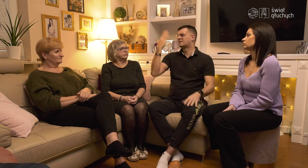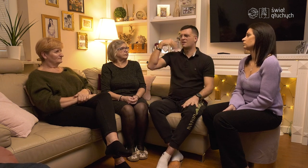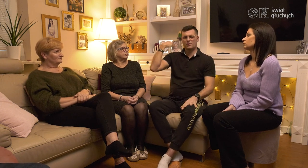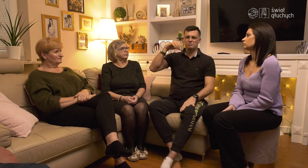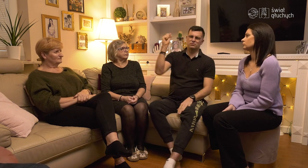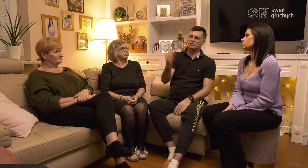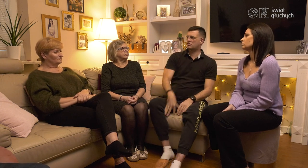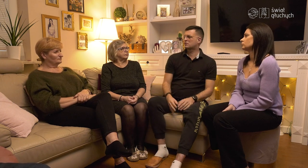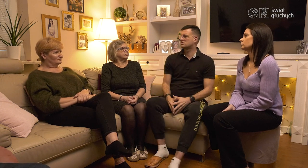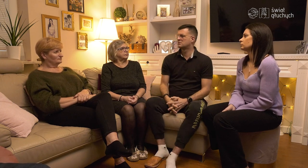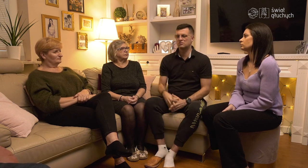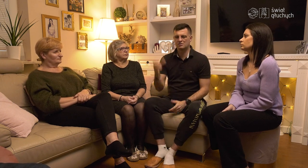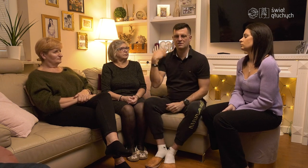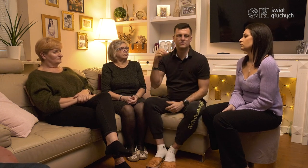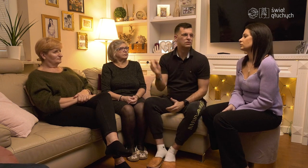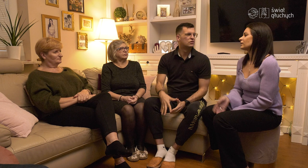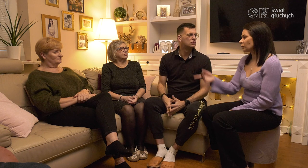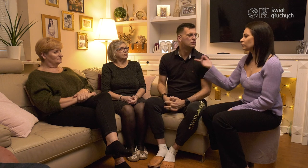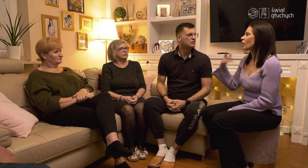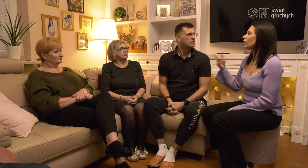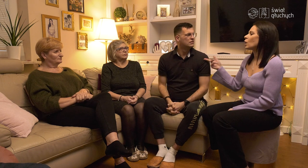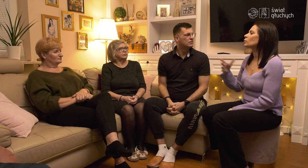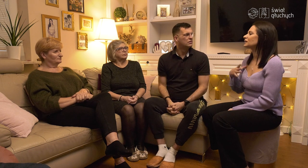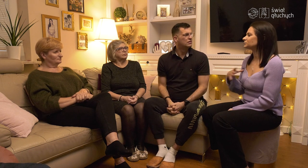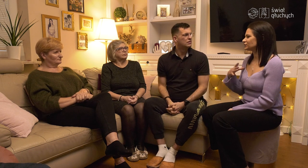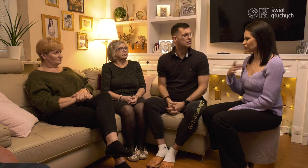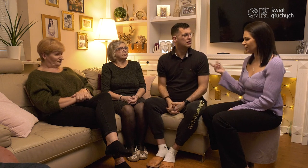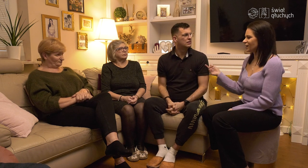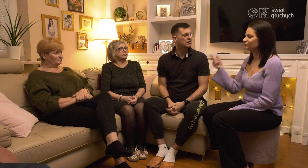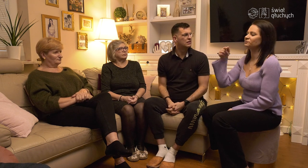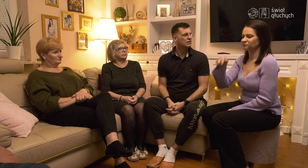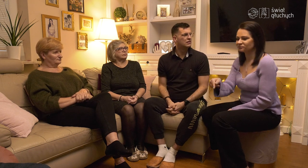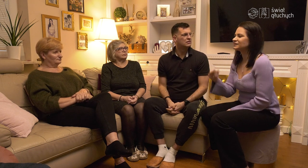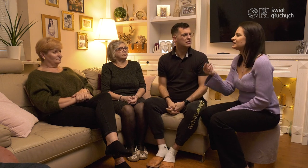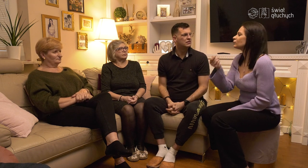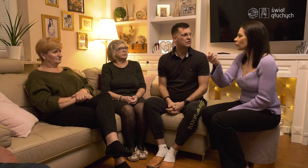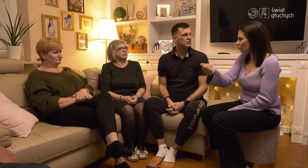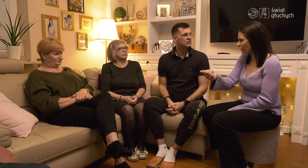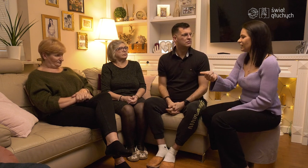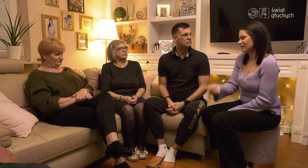It used to be worse! [Monika]: Did I tell you how I got the insurance?